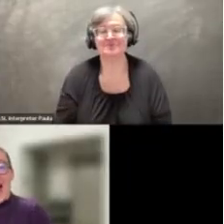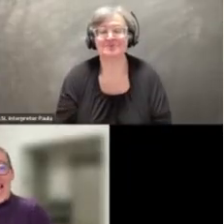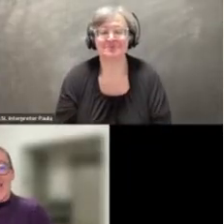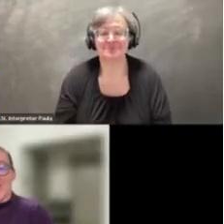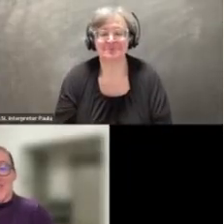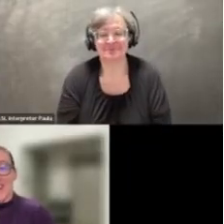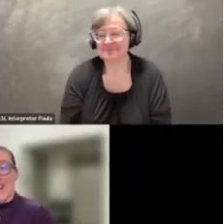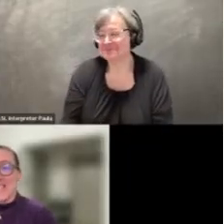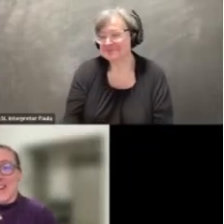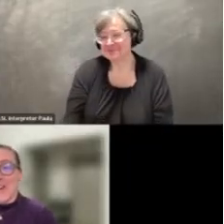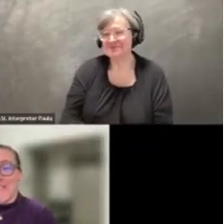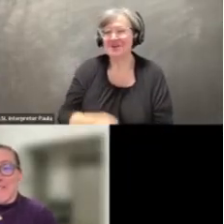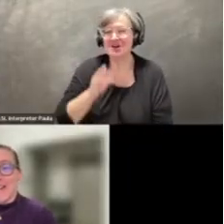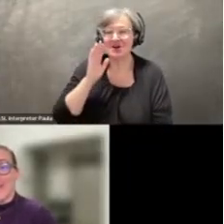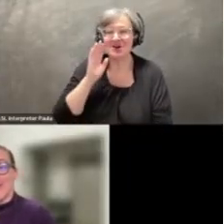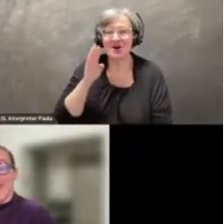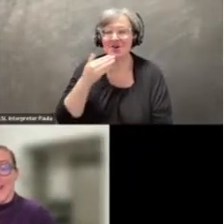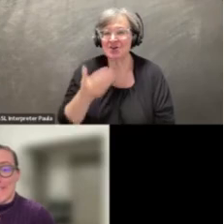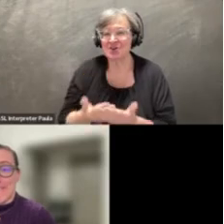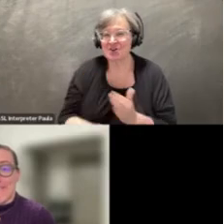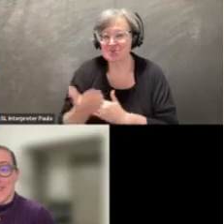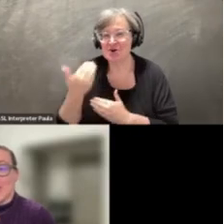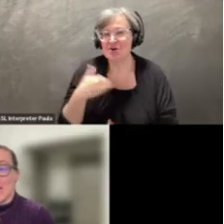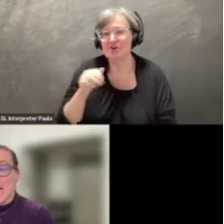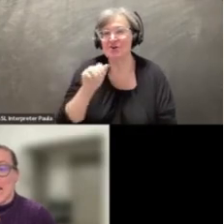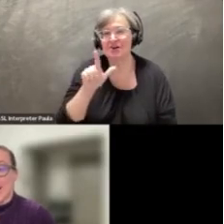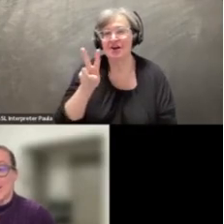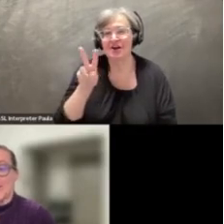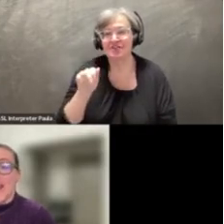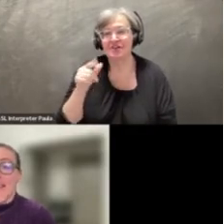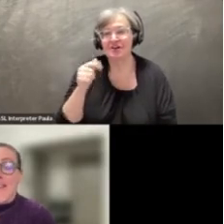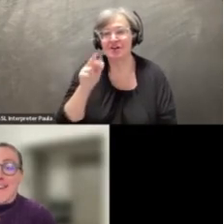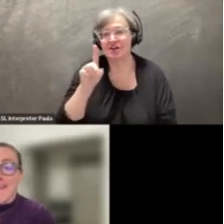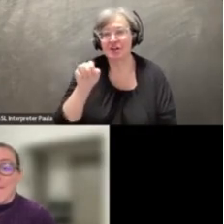Alva Gardner: Hi, good morning. My name is Alva Gardner. I am a